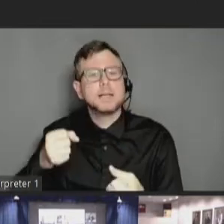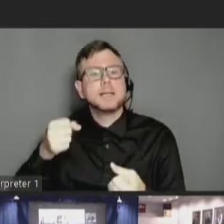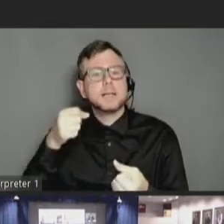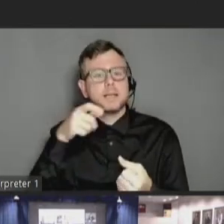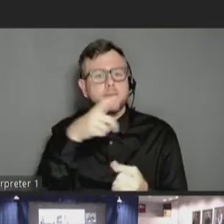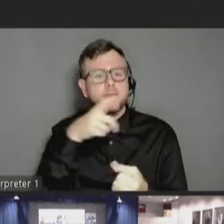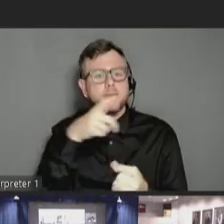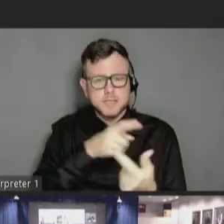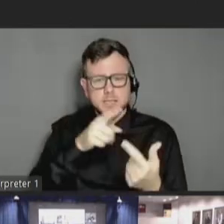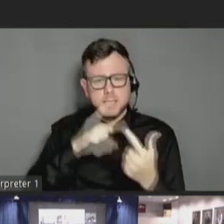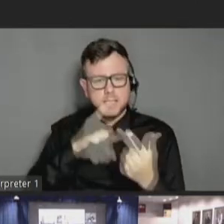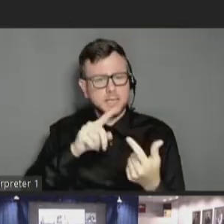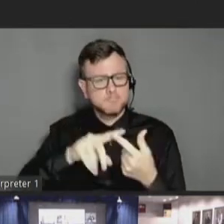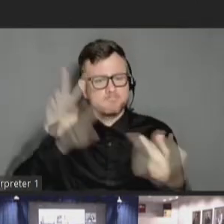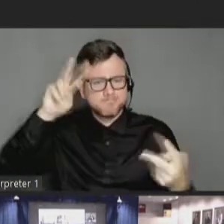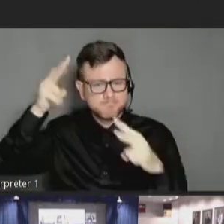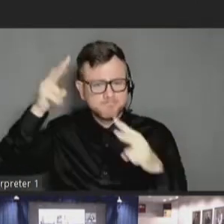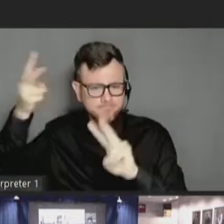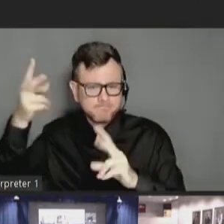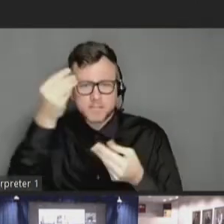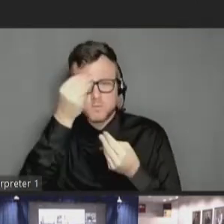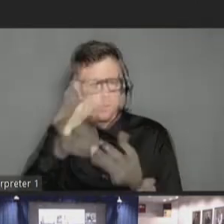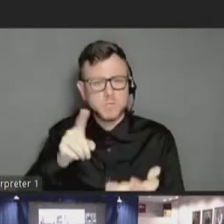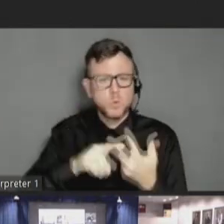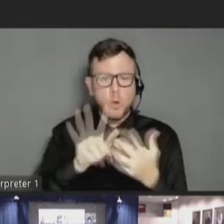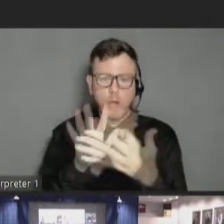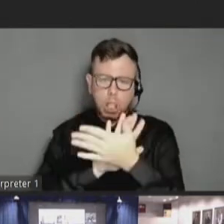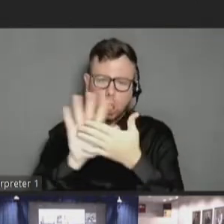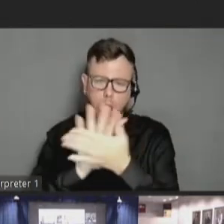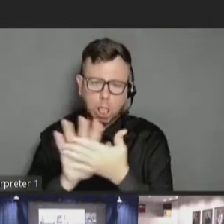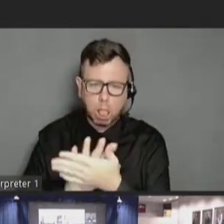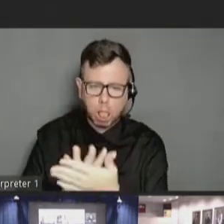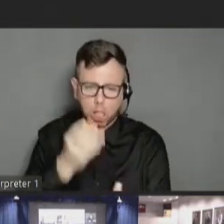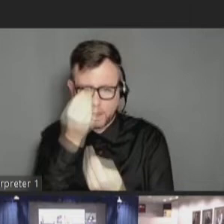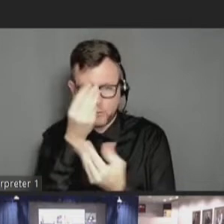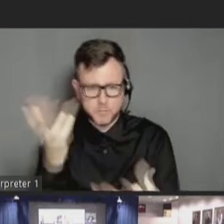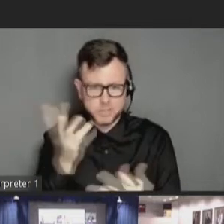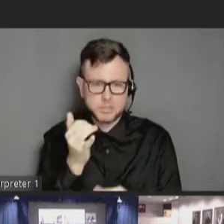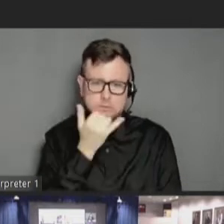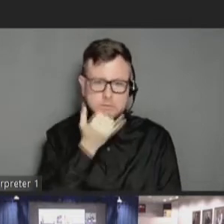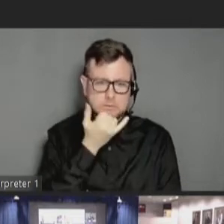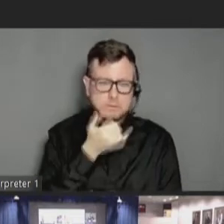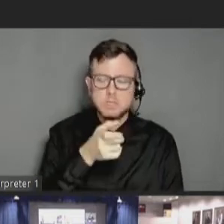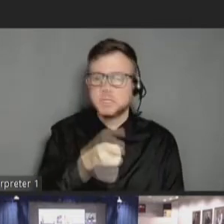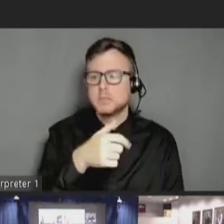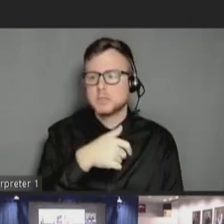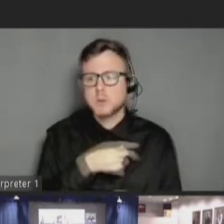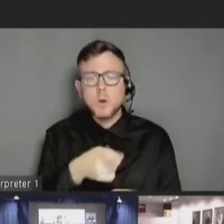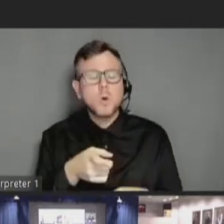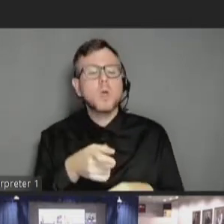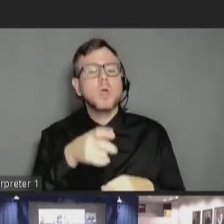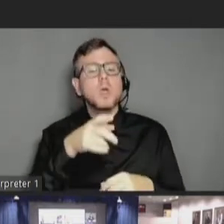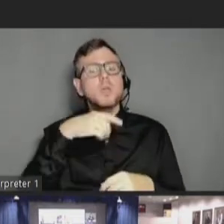Another example is that the National Association of Community Health Workers co-founded an alliance